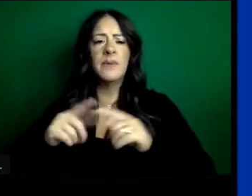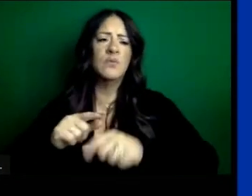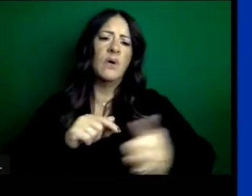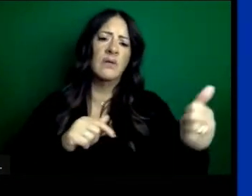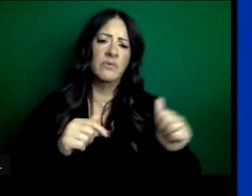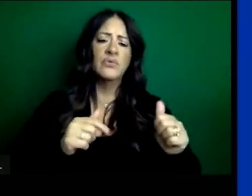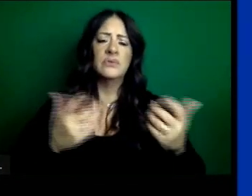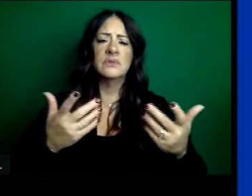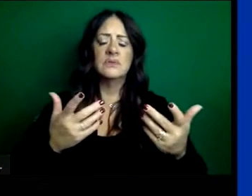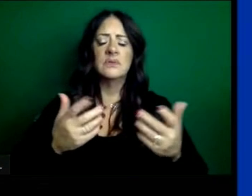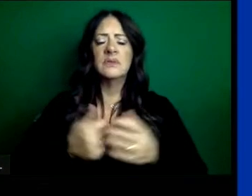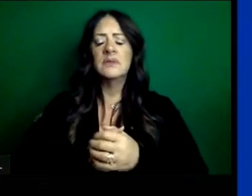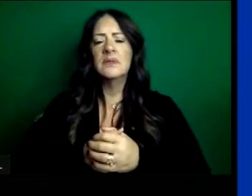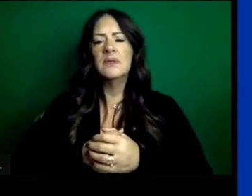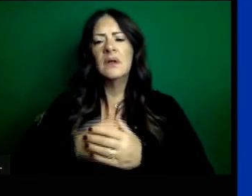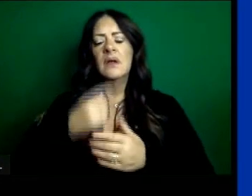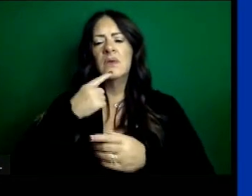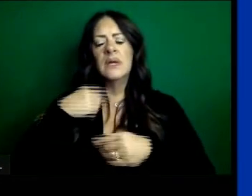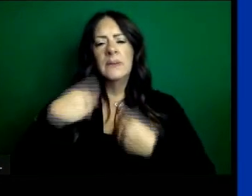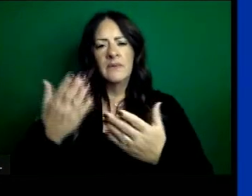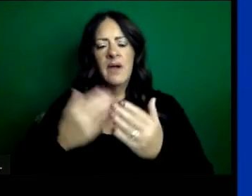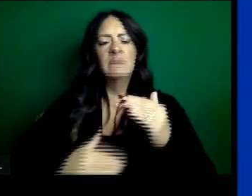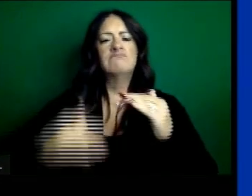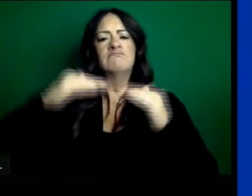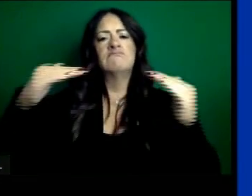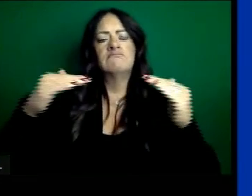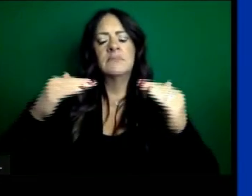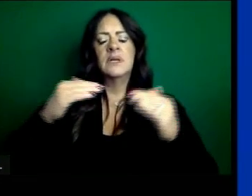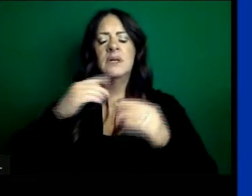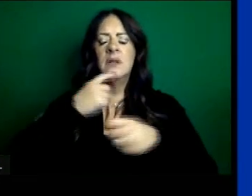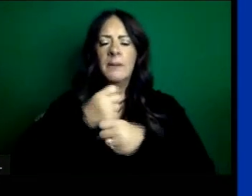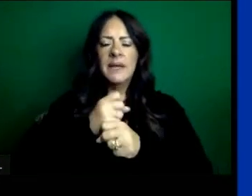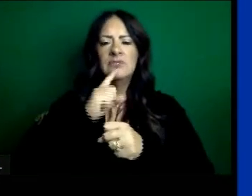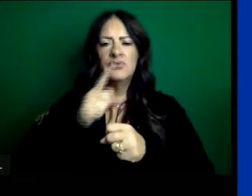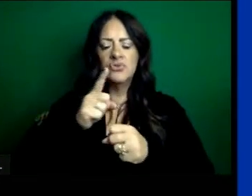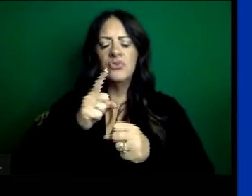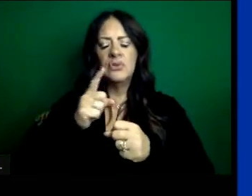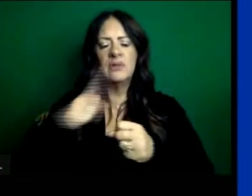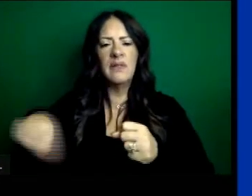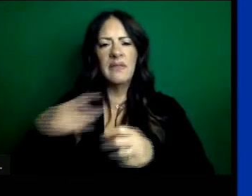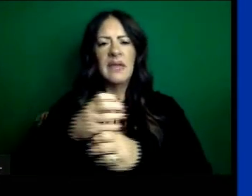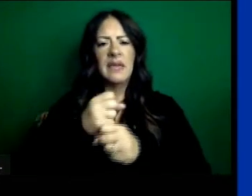PUT OUR BEST FORWARD TO GET THOSE WHO HAVE BEEN SHOULDERING THE BURDEN OF CORONAVIRUS VACCINE IN THE RIGHT QUANTITY